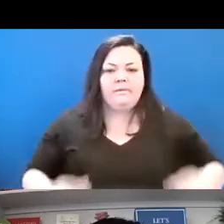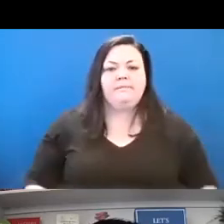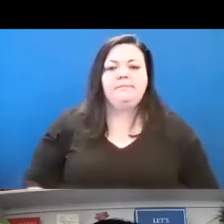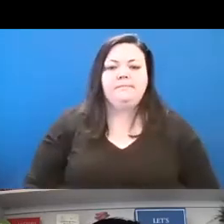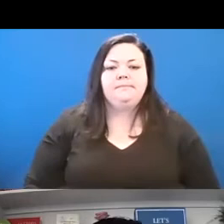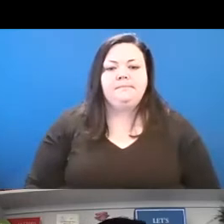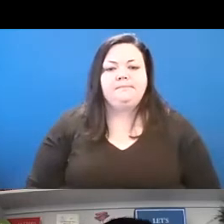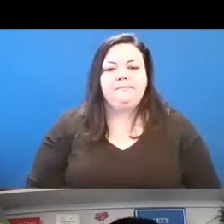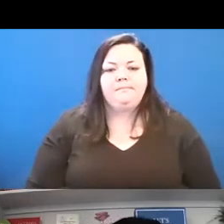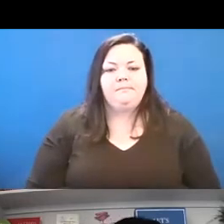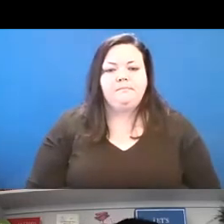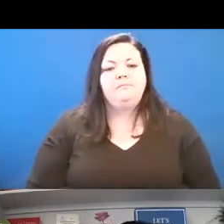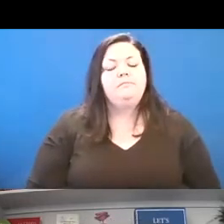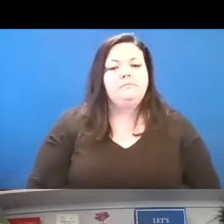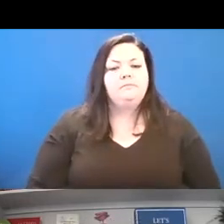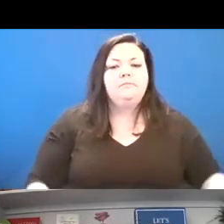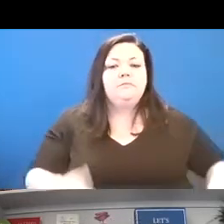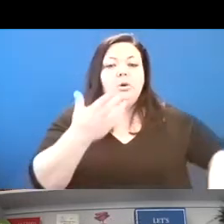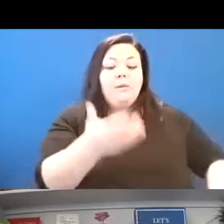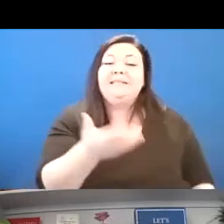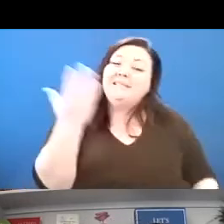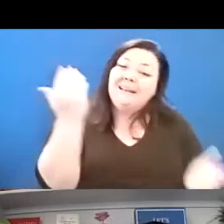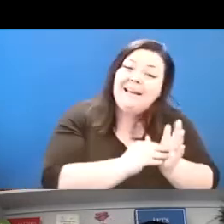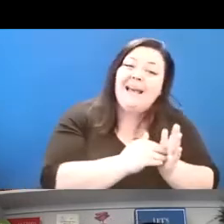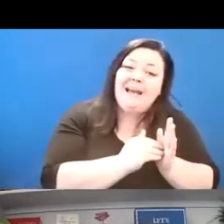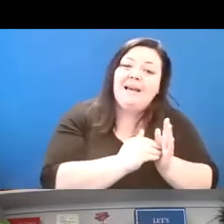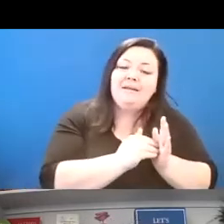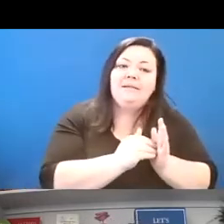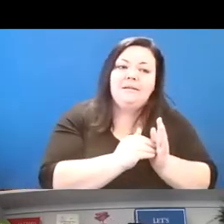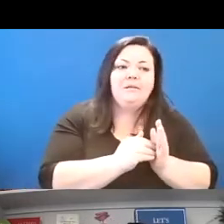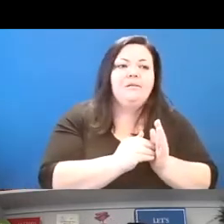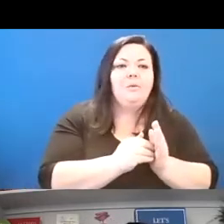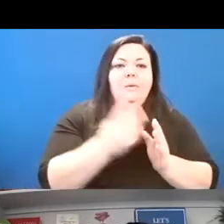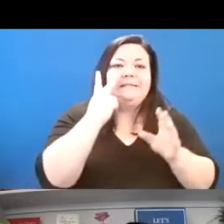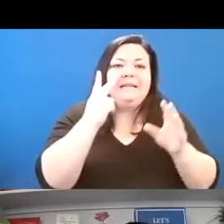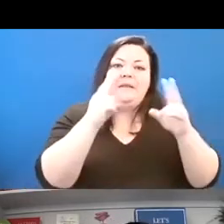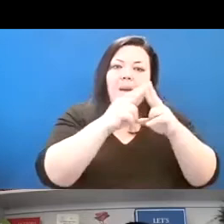so this is um derek again we see a classic couplet which is very uh tied